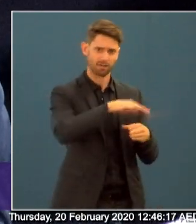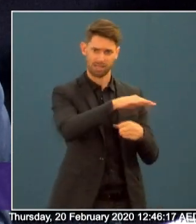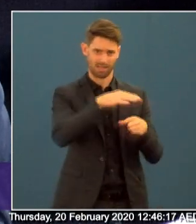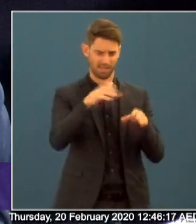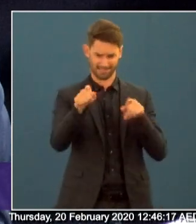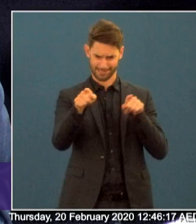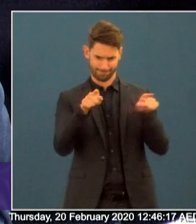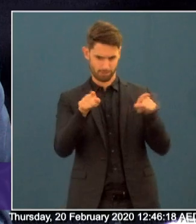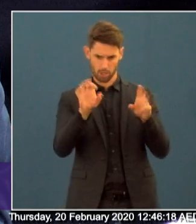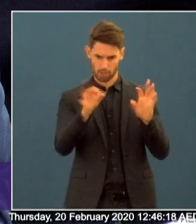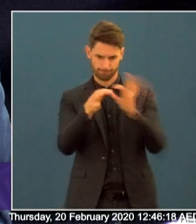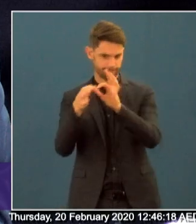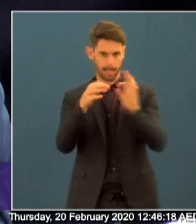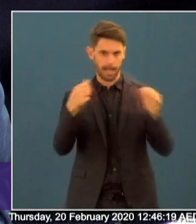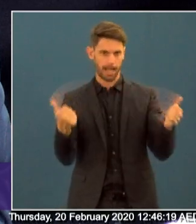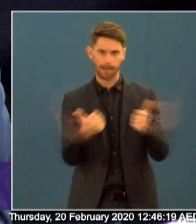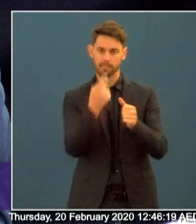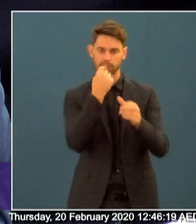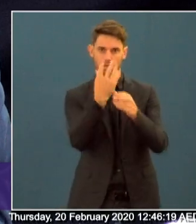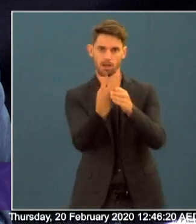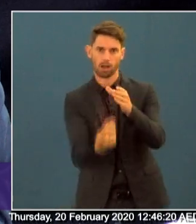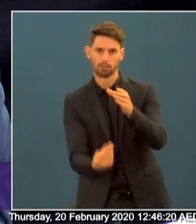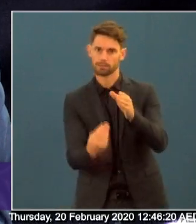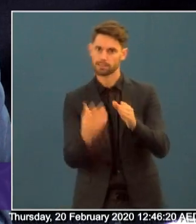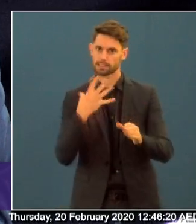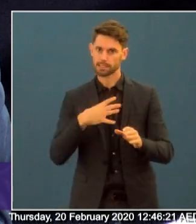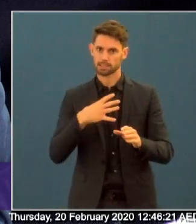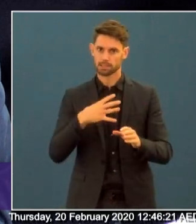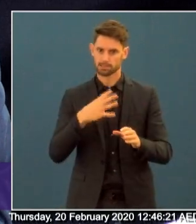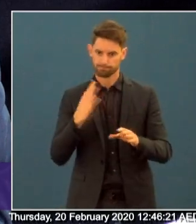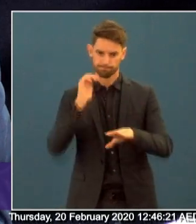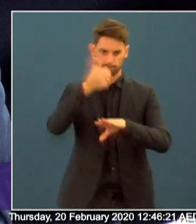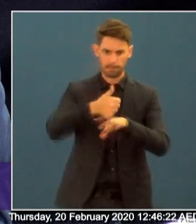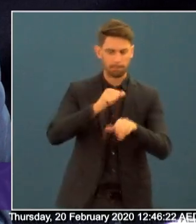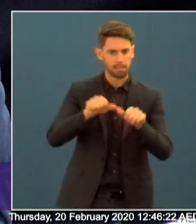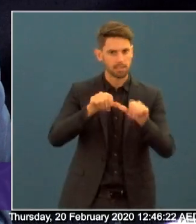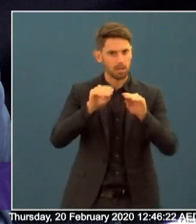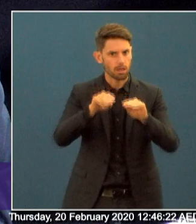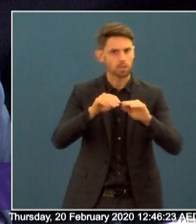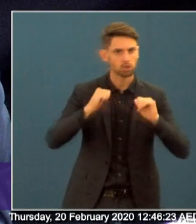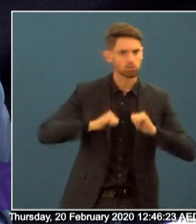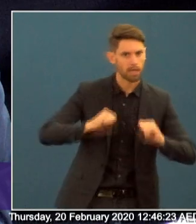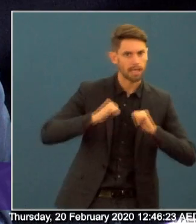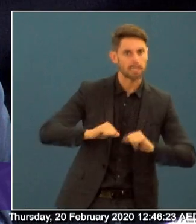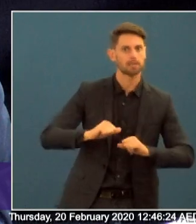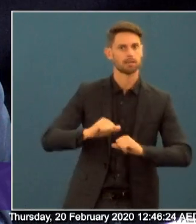to that that involved equipping of a workforce and upskilling practitioners in the area